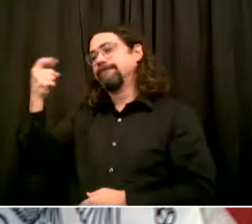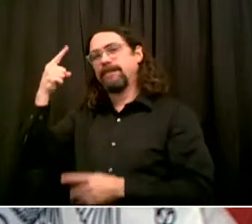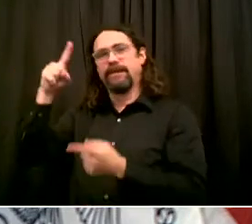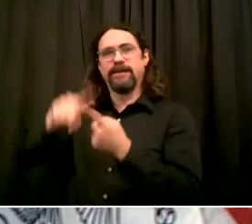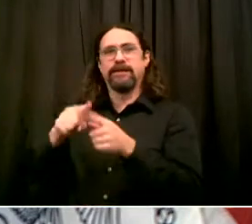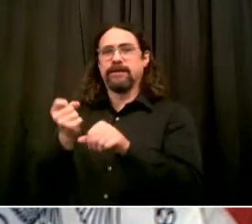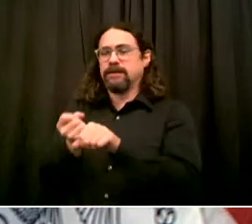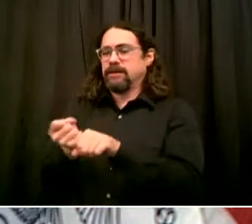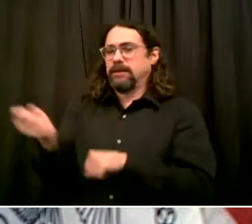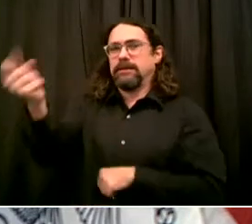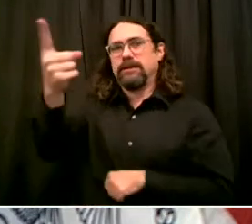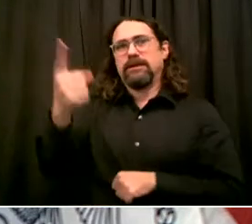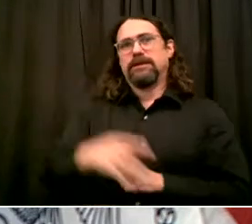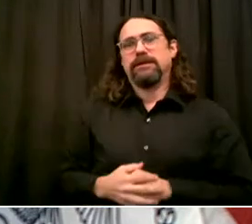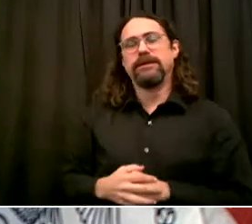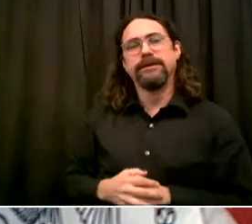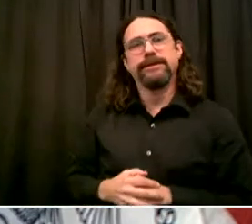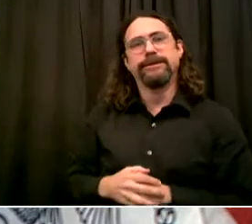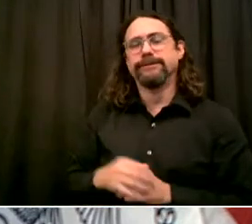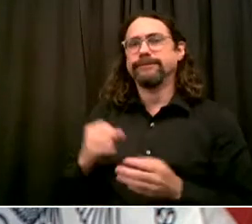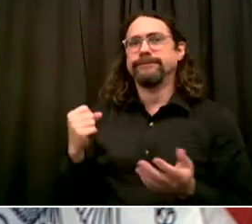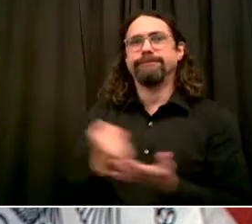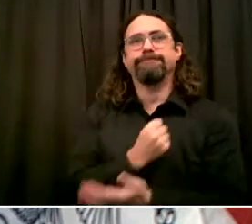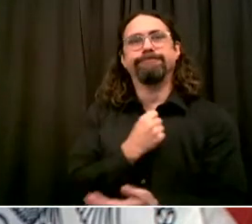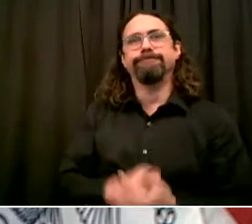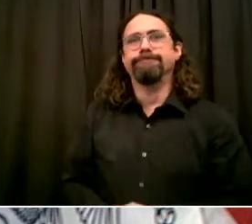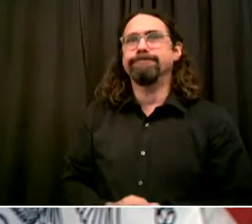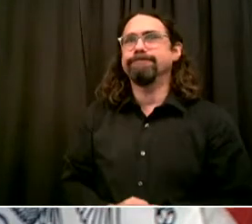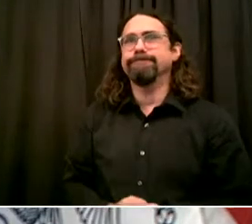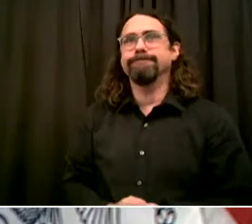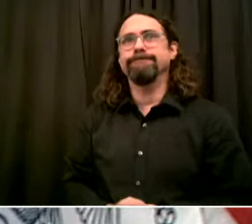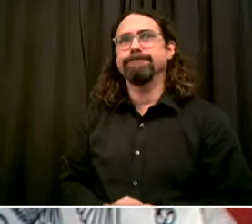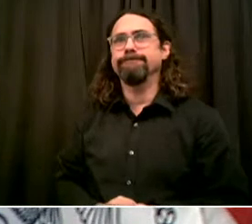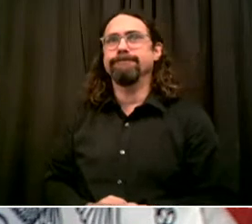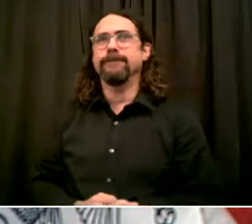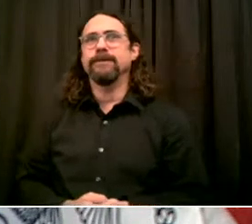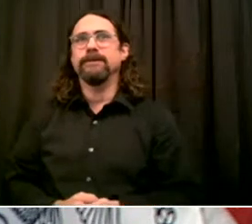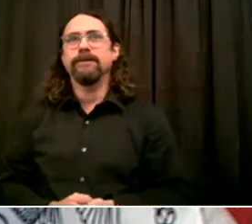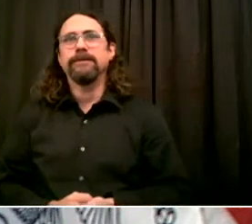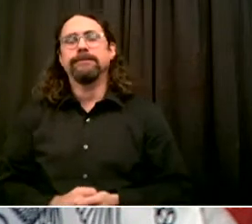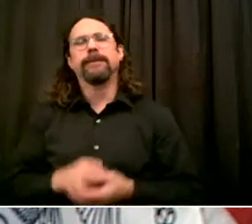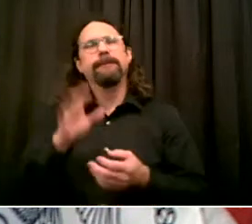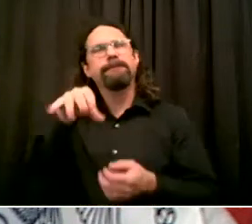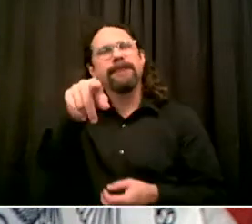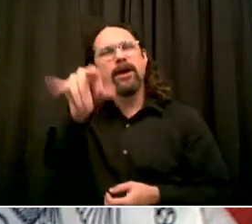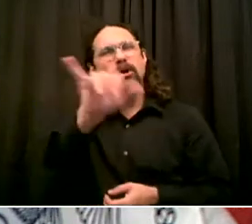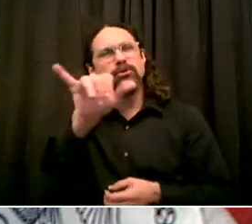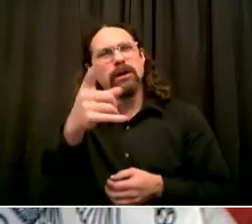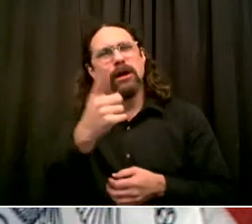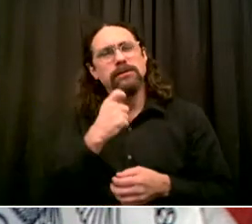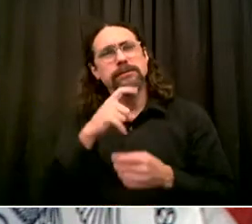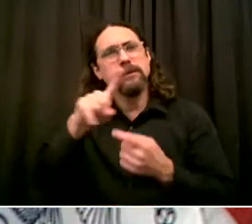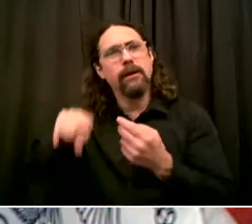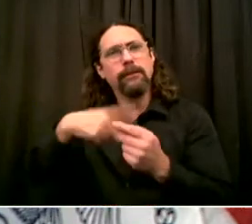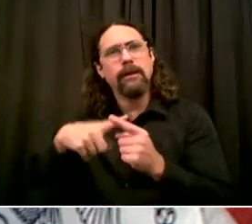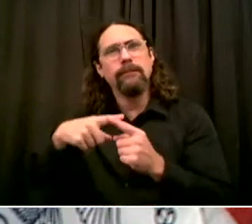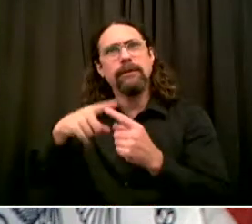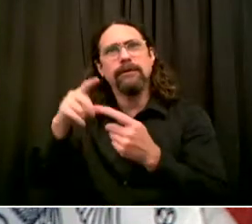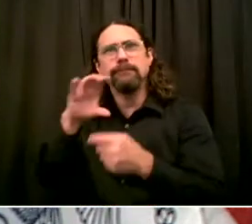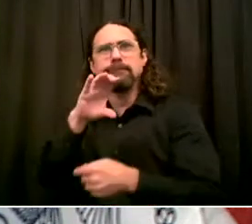BE BETTER. ON THE QUARANTITI, NE ABSOLUTELY, YOU WILL SEE A LOT